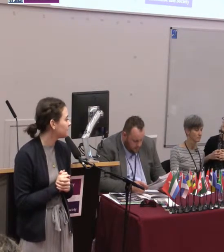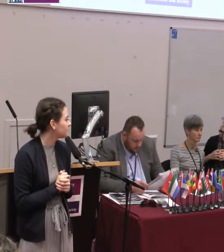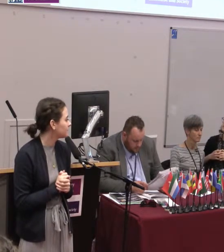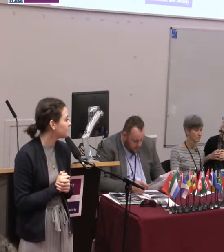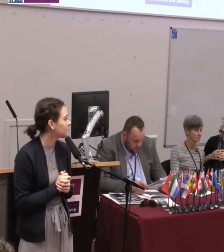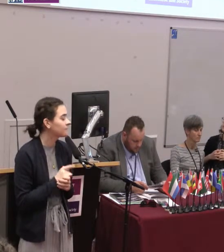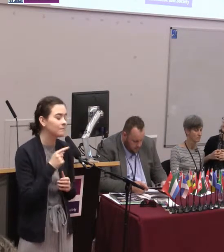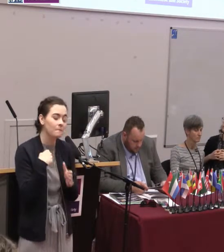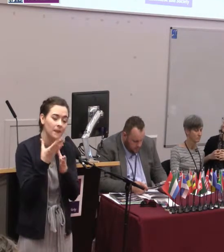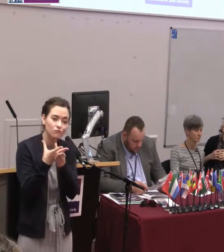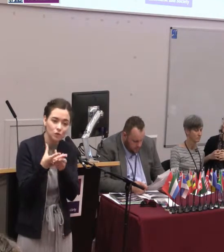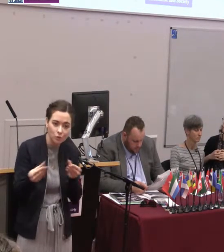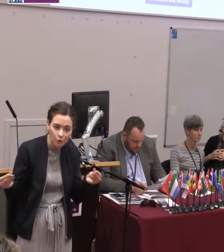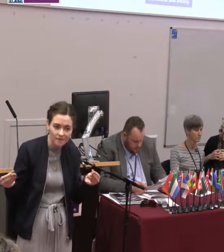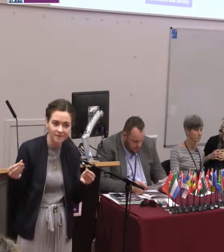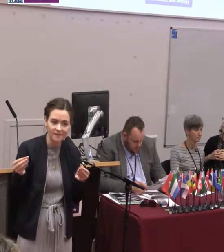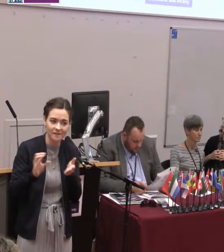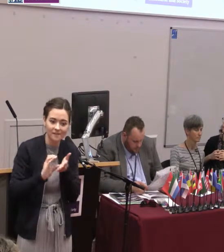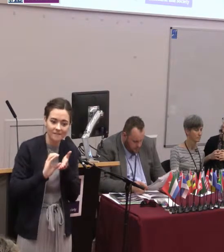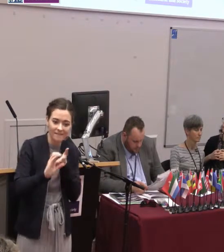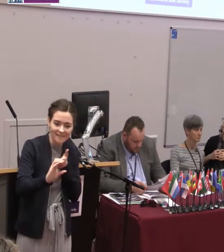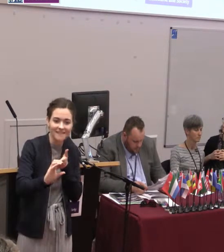Resources are invested and institutions.